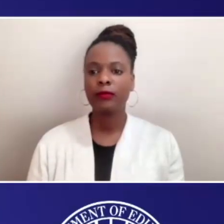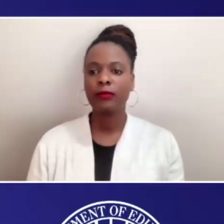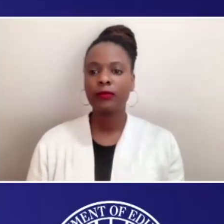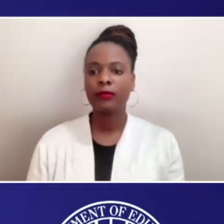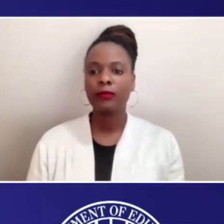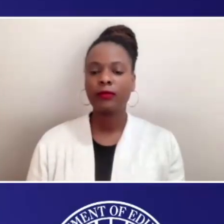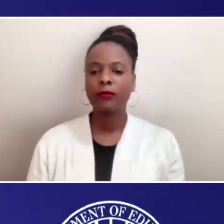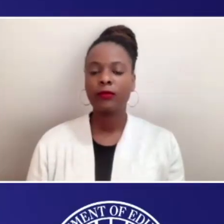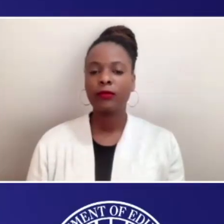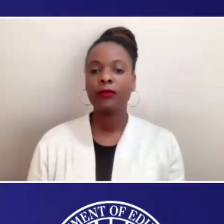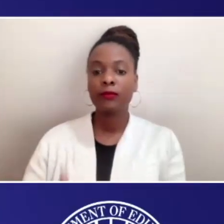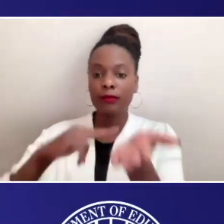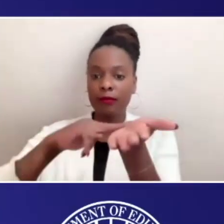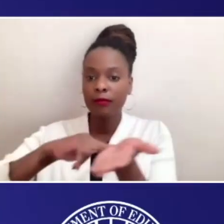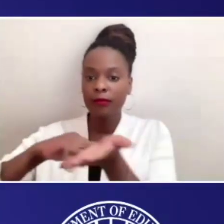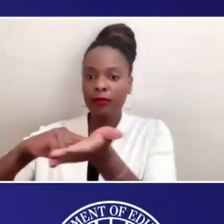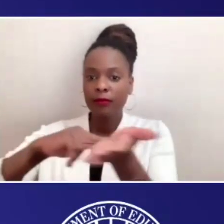So a pulse check on just that content in